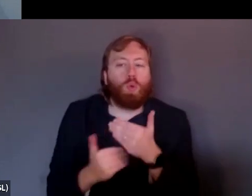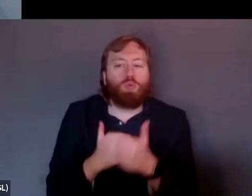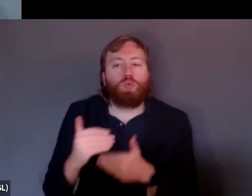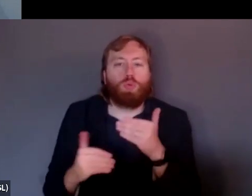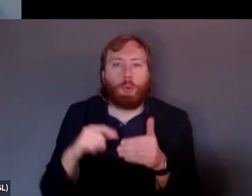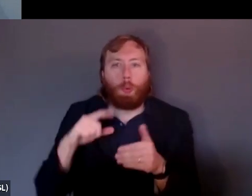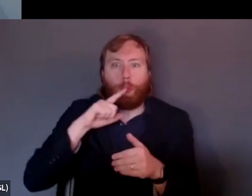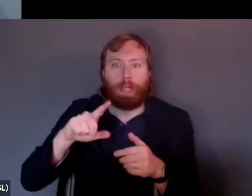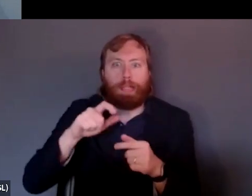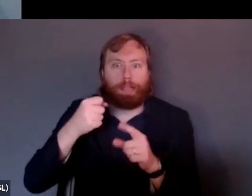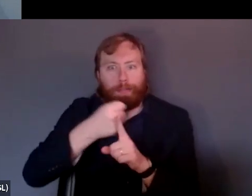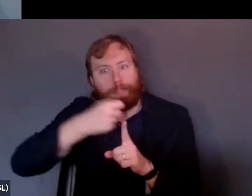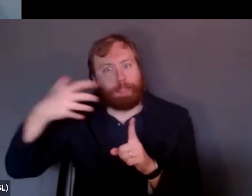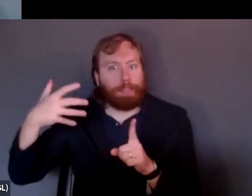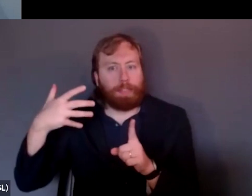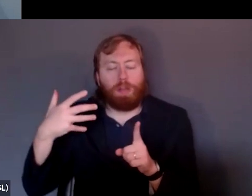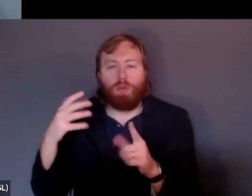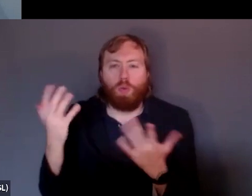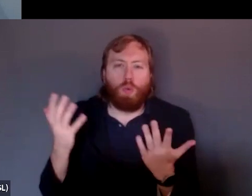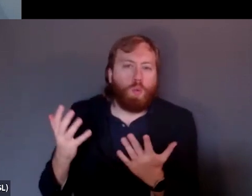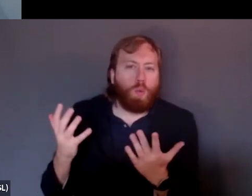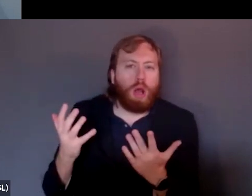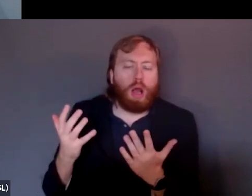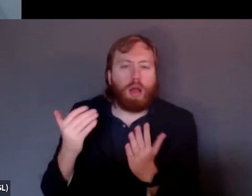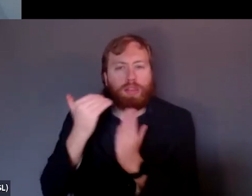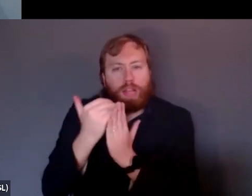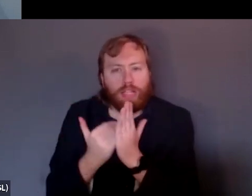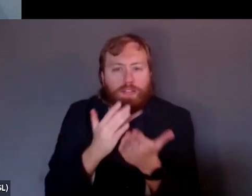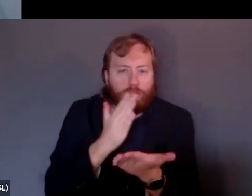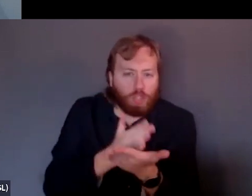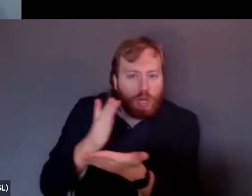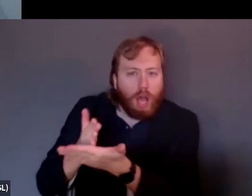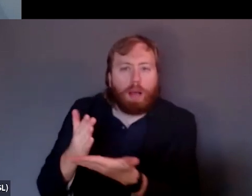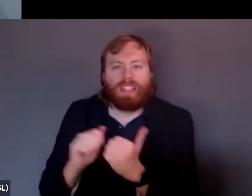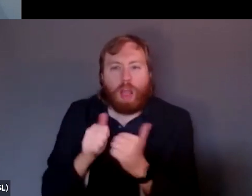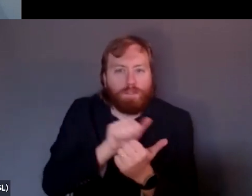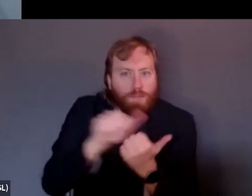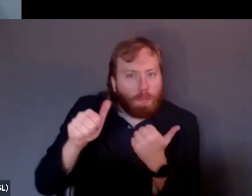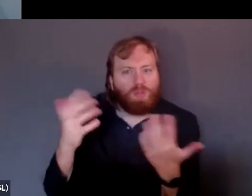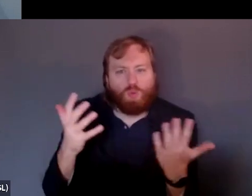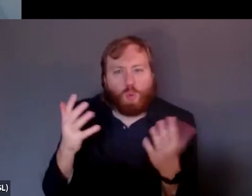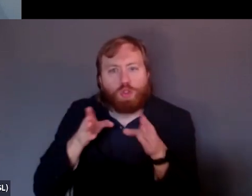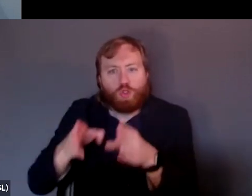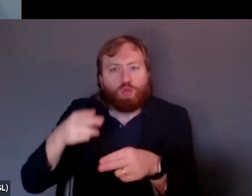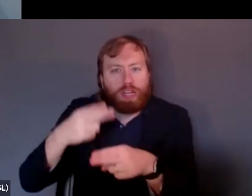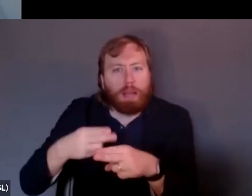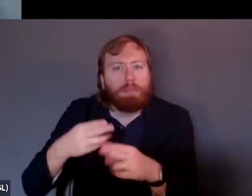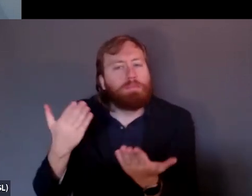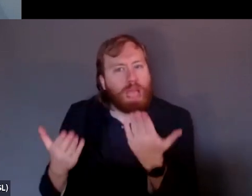of what all the stops are, how far apart they are, what the street names are, that was optionally triggered by a button.